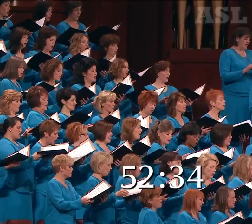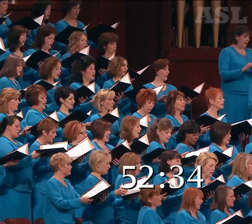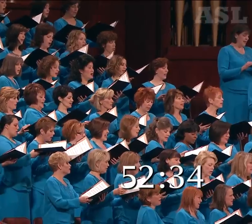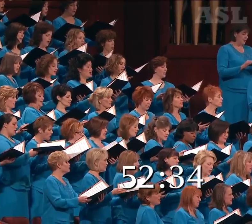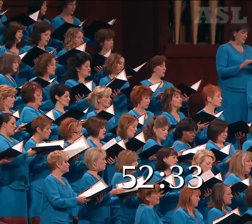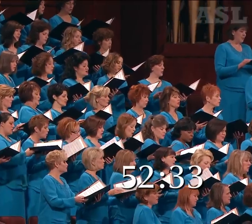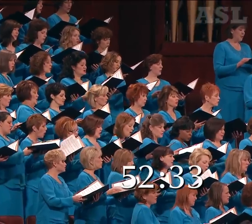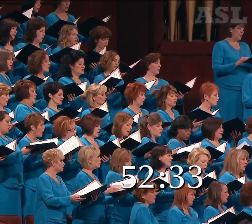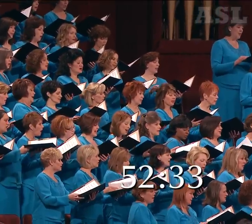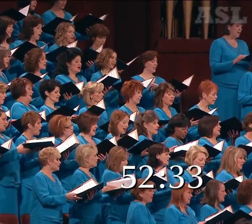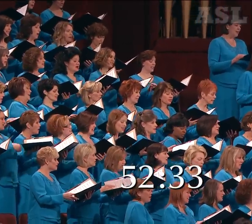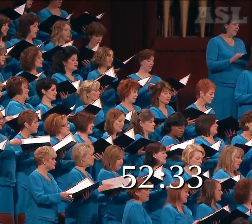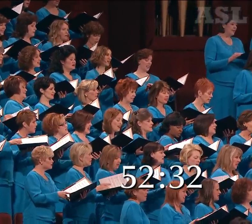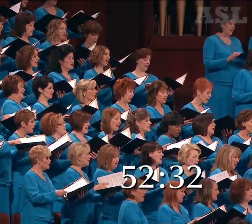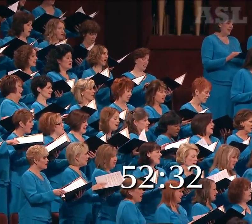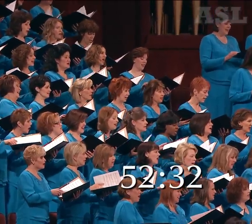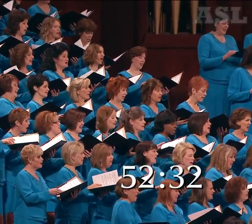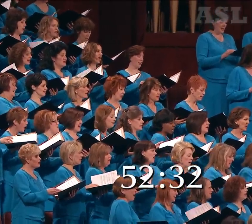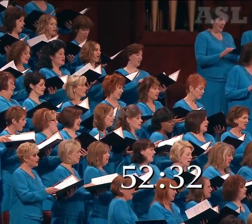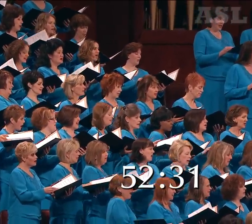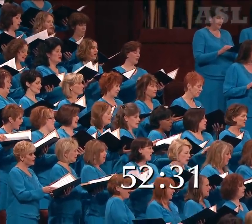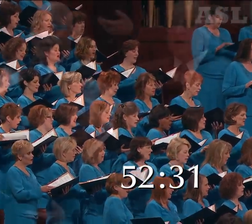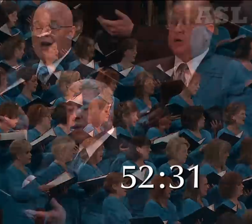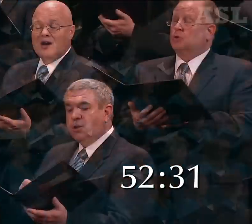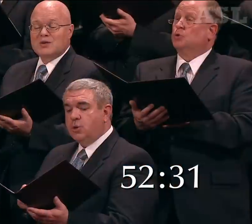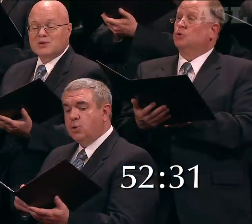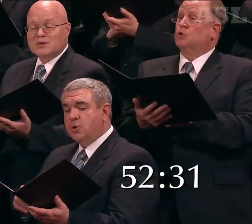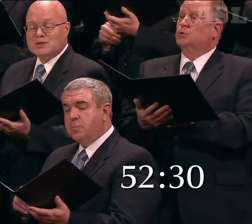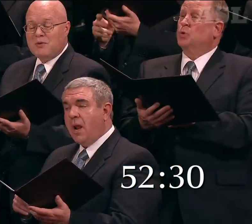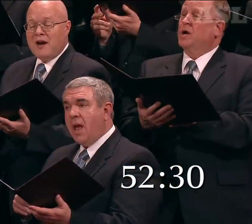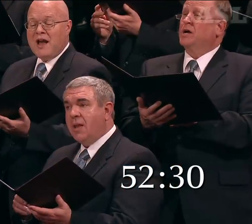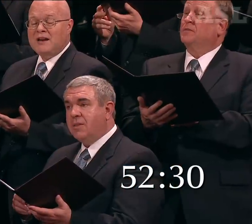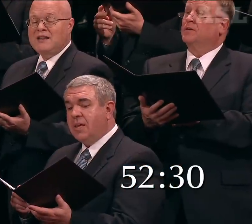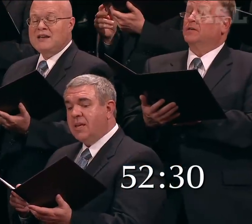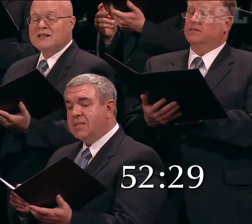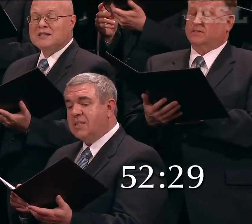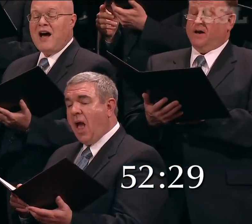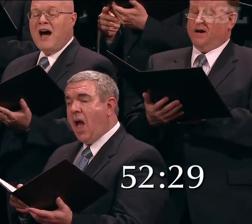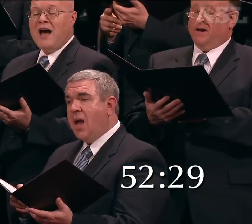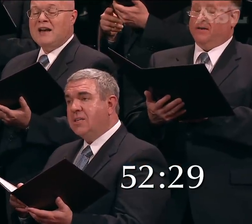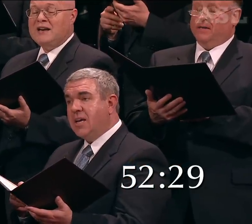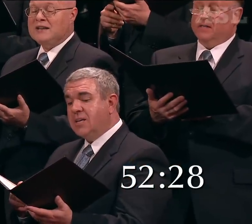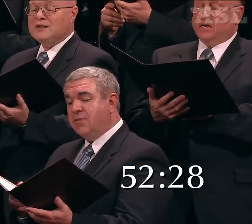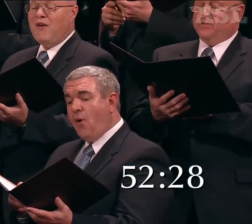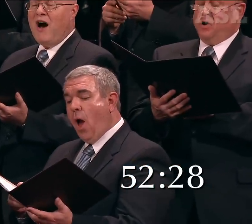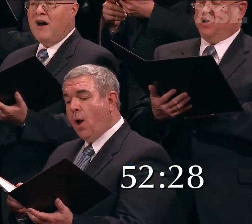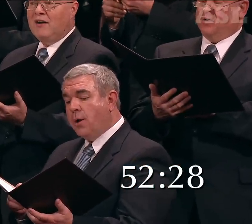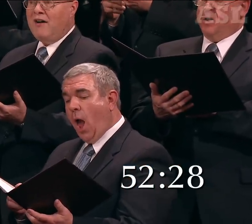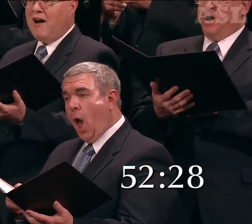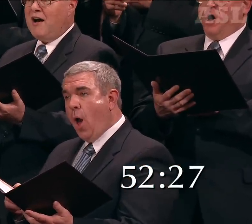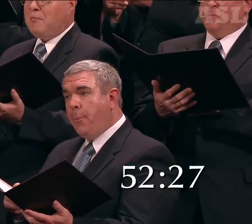THIS IS THE ENGLISH CLOSED CAPTION CHANNEL OF THE CHURCH OF JESUS CHRIST OF LATTER-DAY SAINTS.